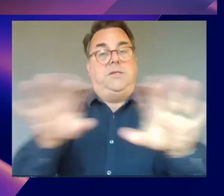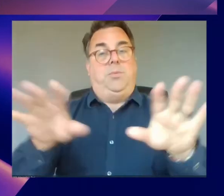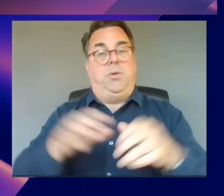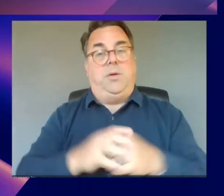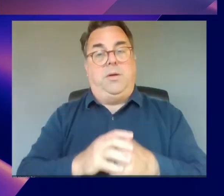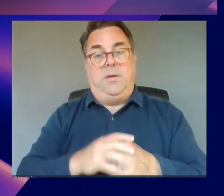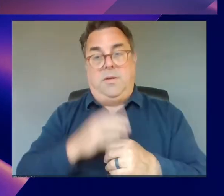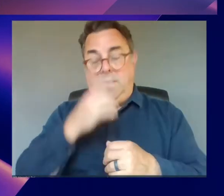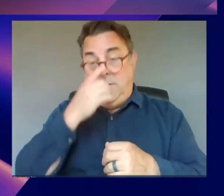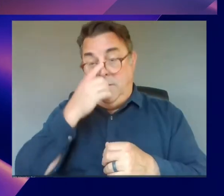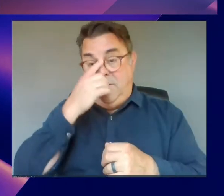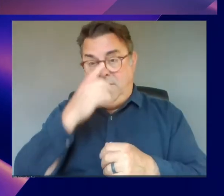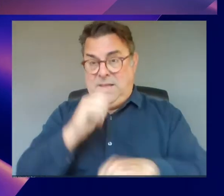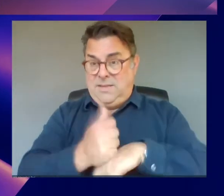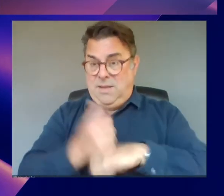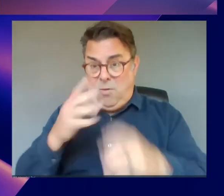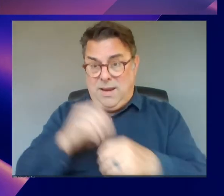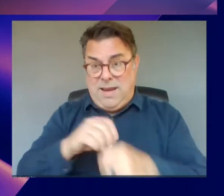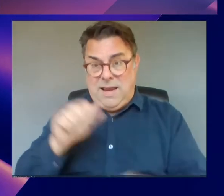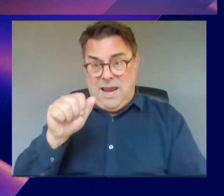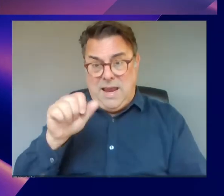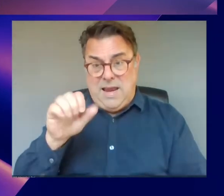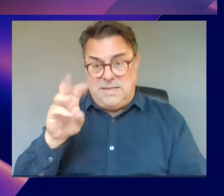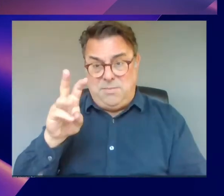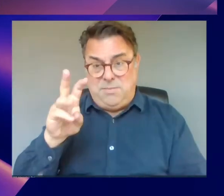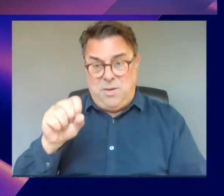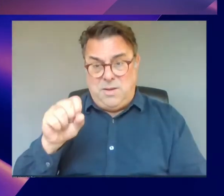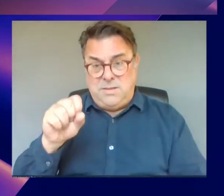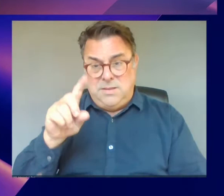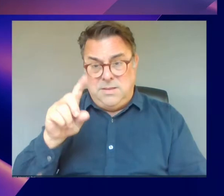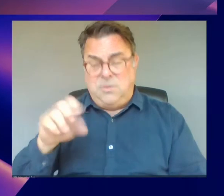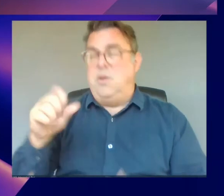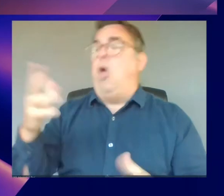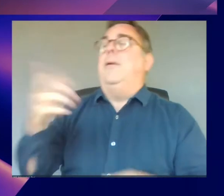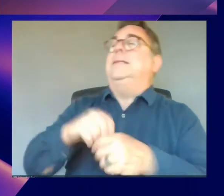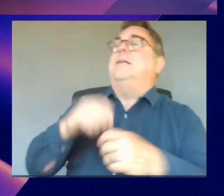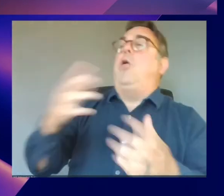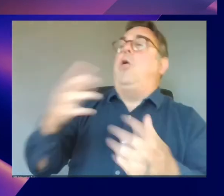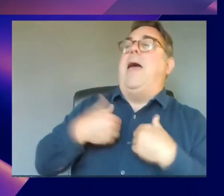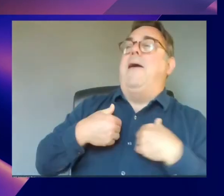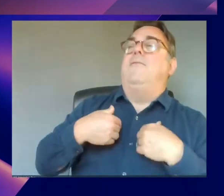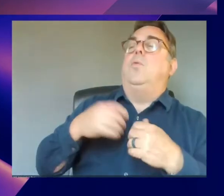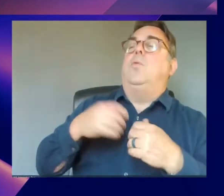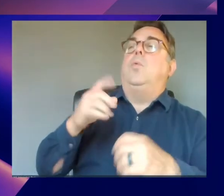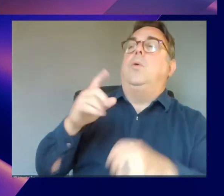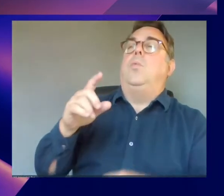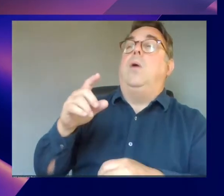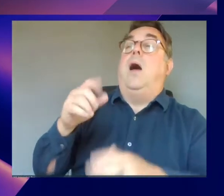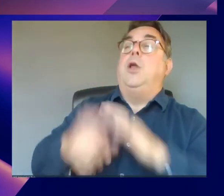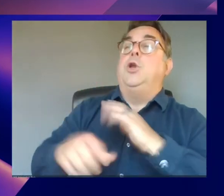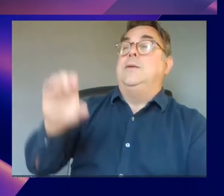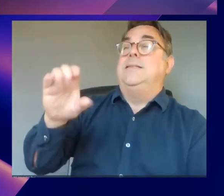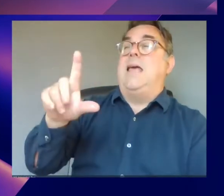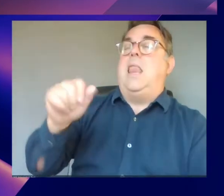And those are already in the AWS console, as a pre. That's perfect. - Yes, those are available in the console and CLI as well, it's different still. I just love the easy button.